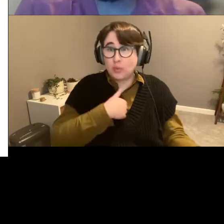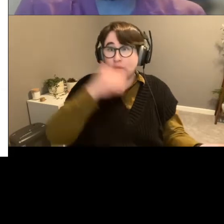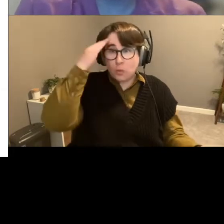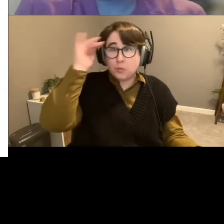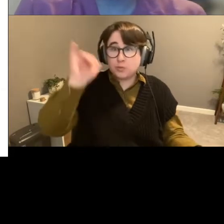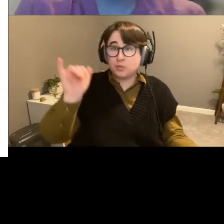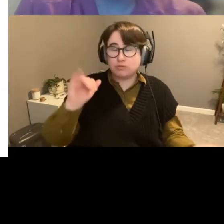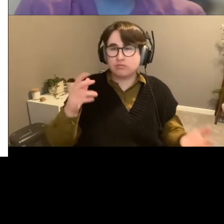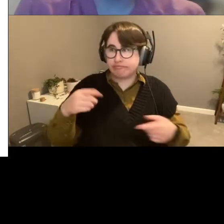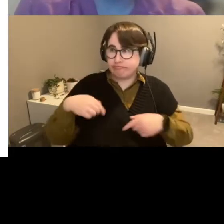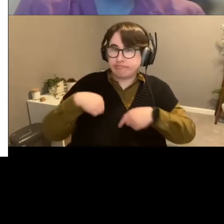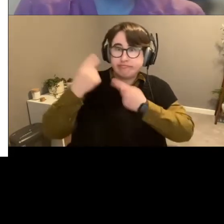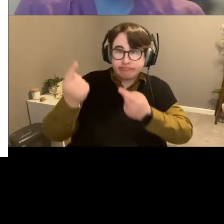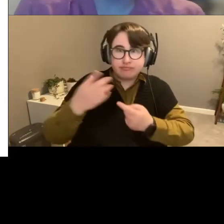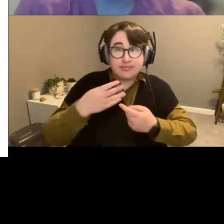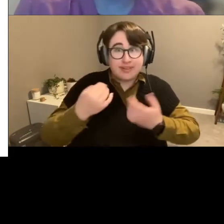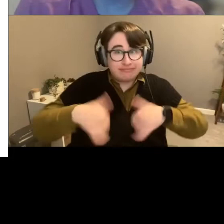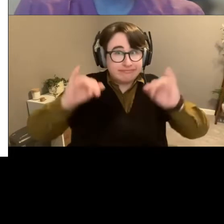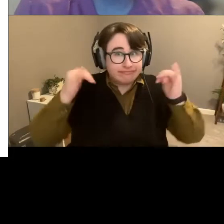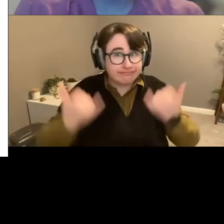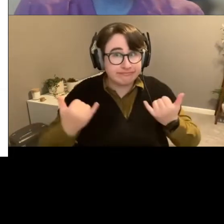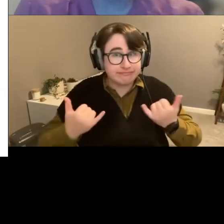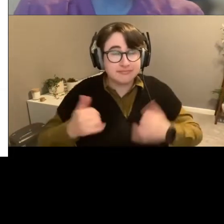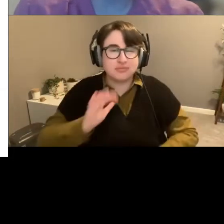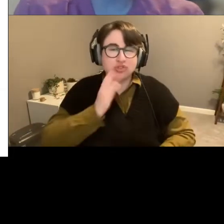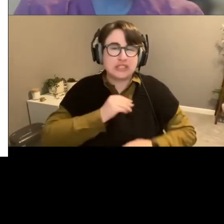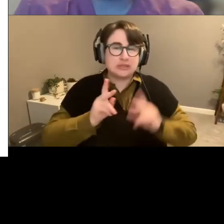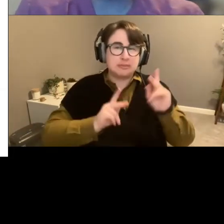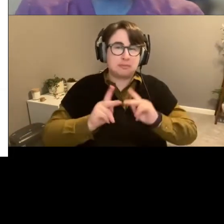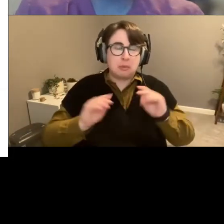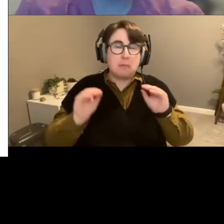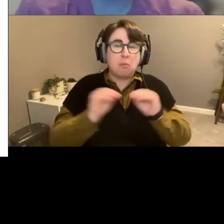that trans folks are more susceptible to potential violence,